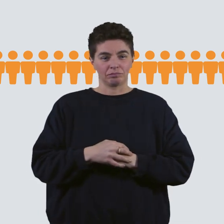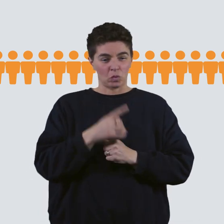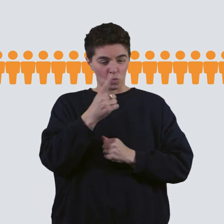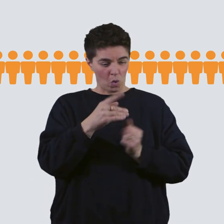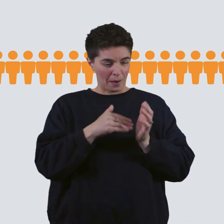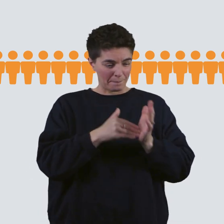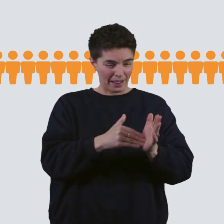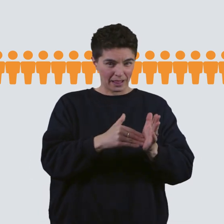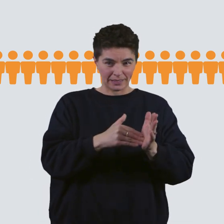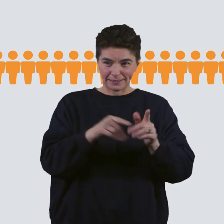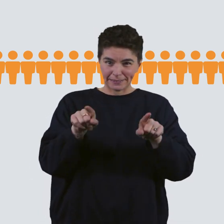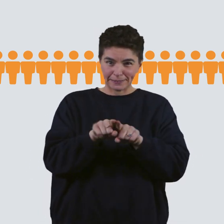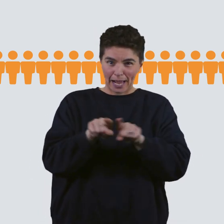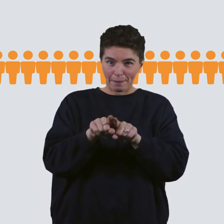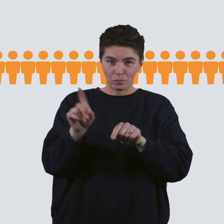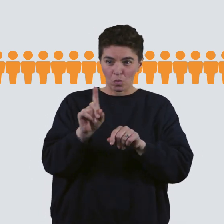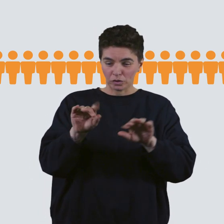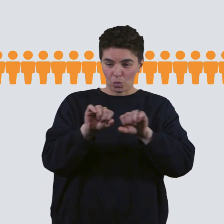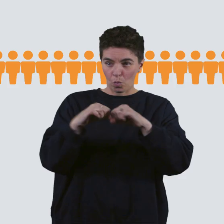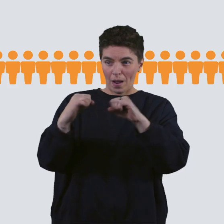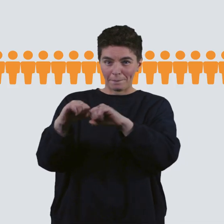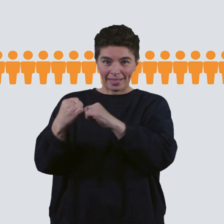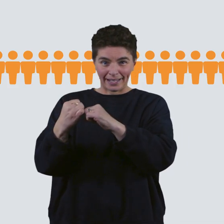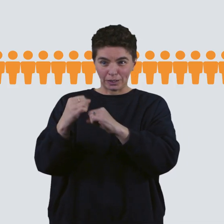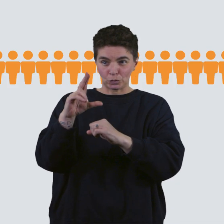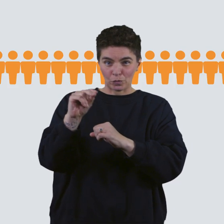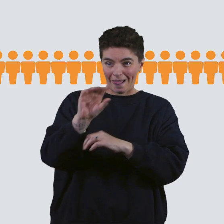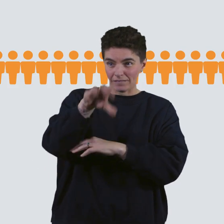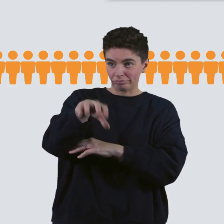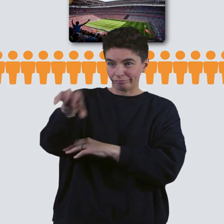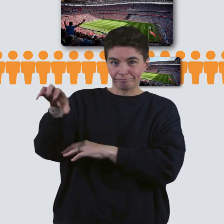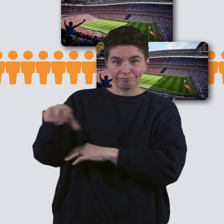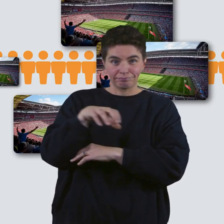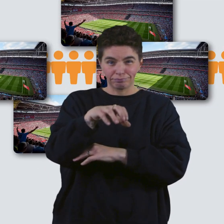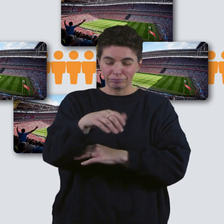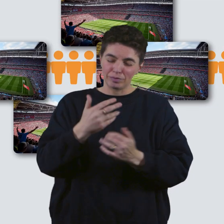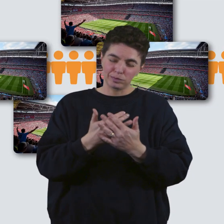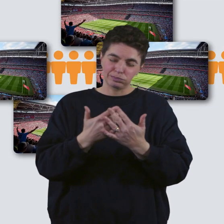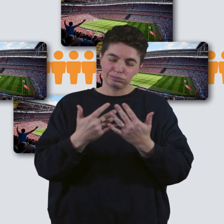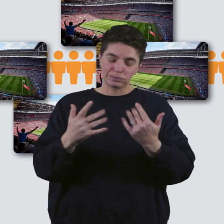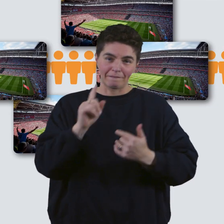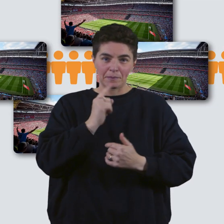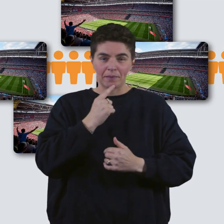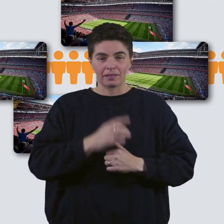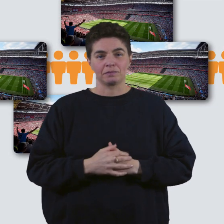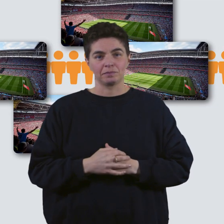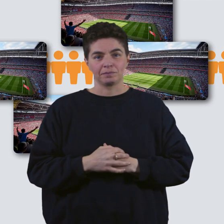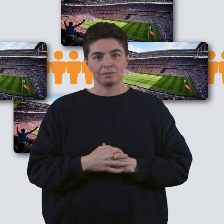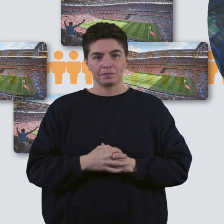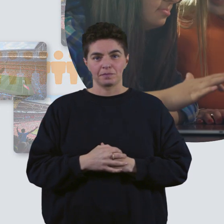That's enough people to fill Wembley Stadium nearly 12 times over.